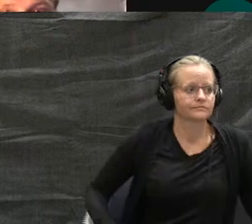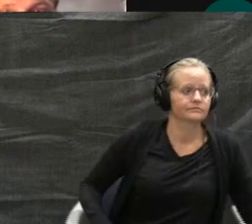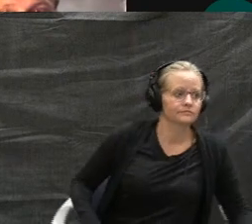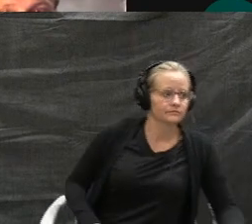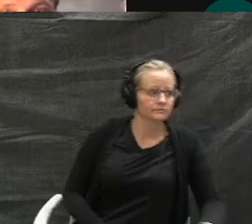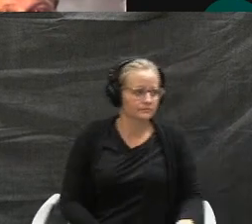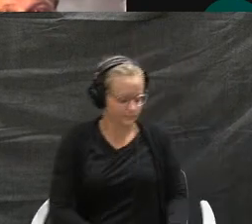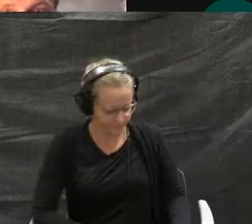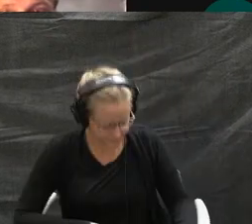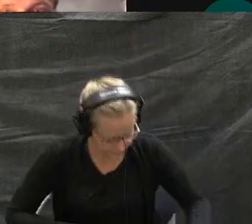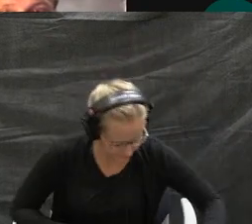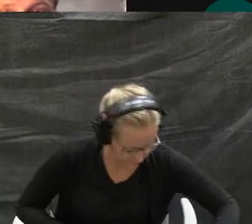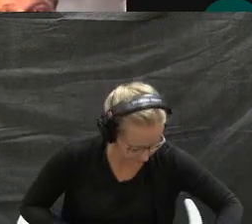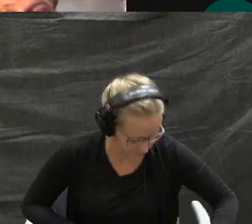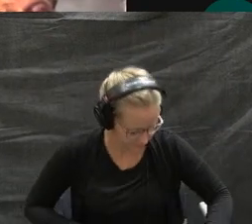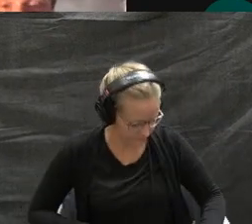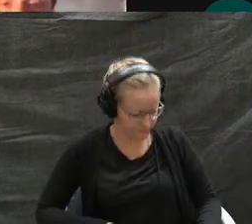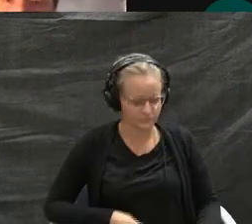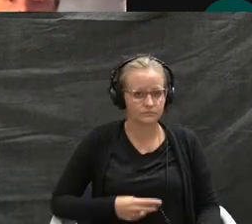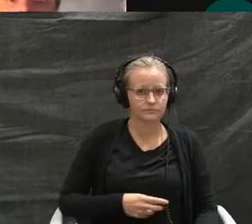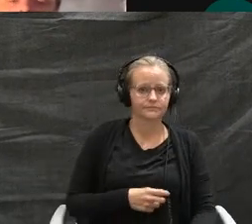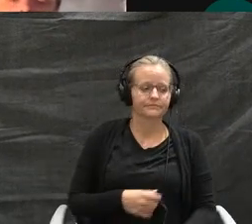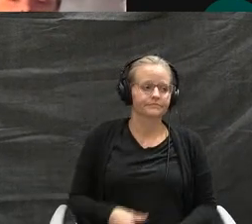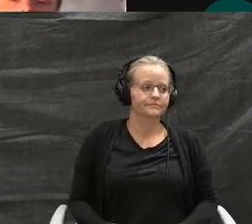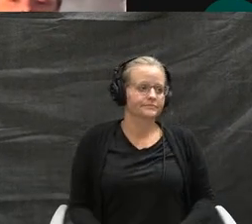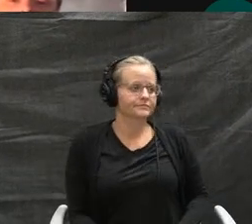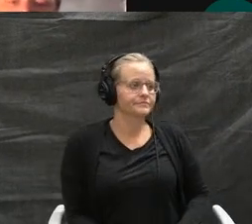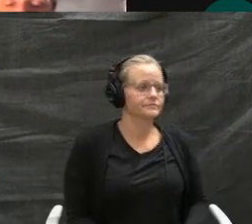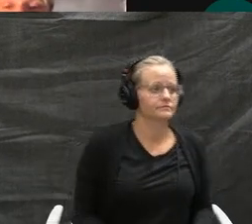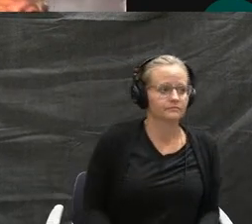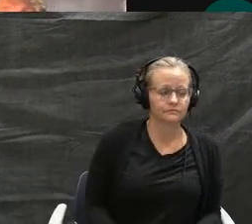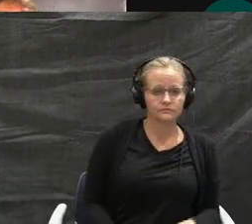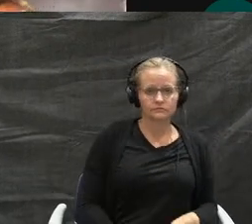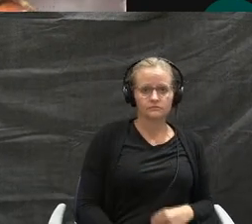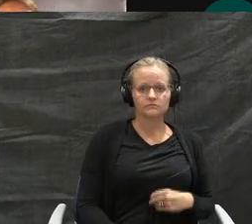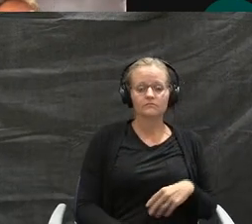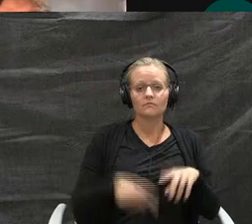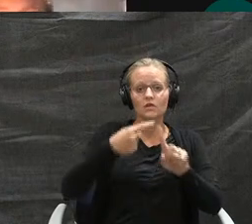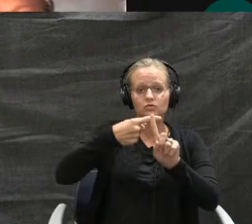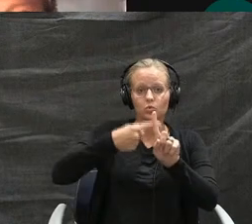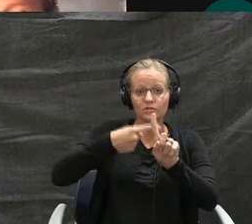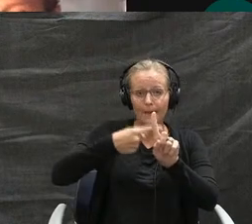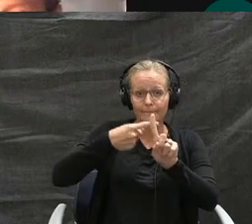to do that and and again, we're going to expect parents to take